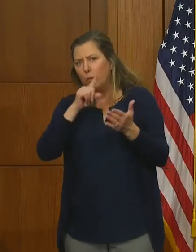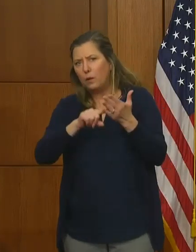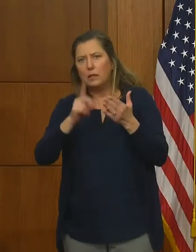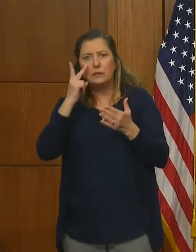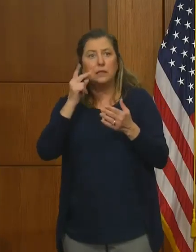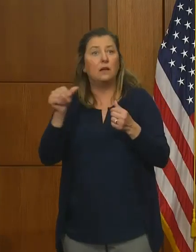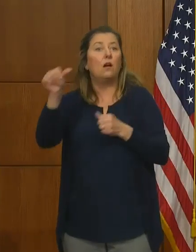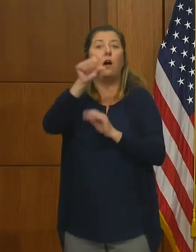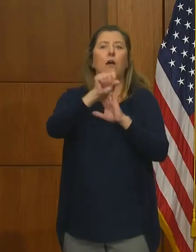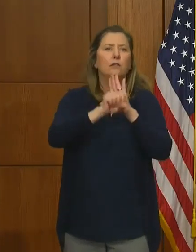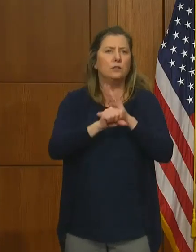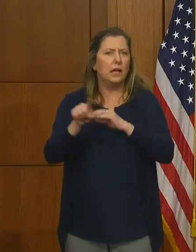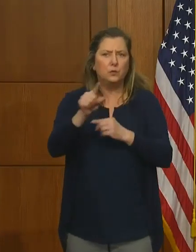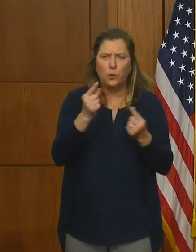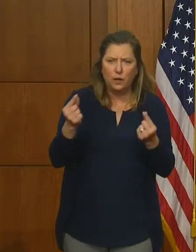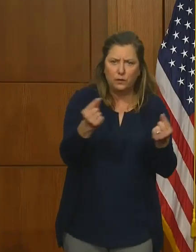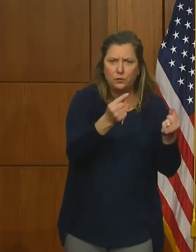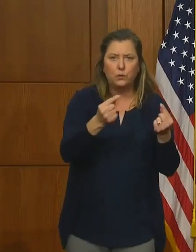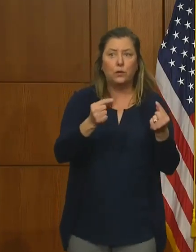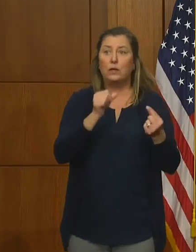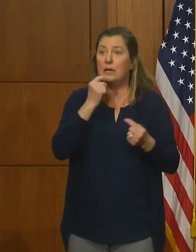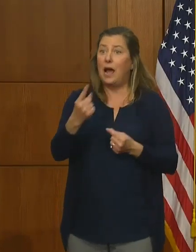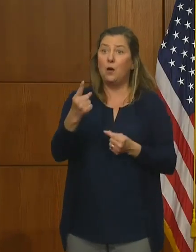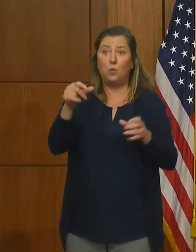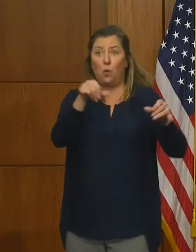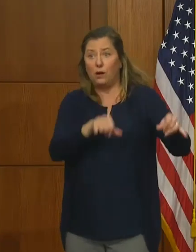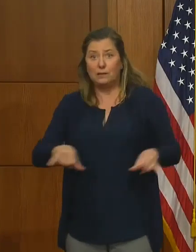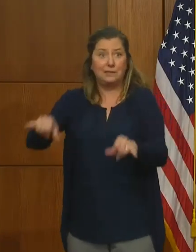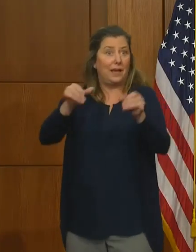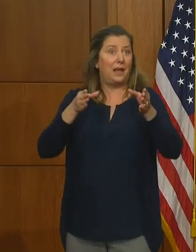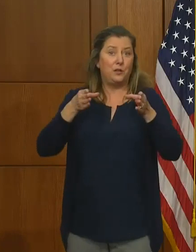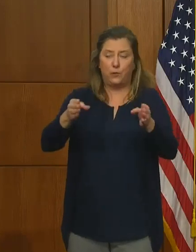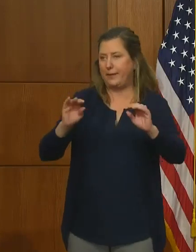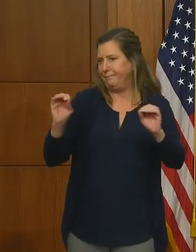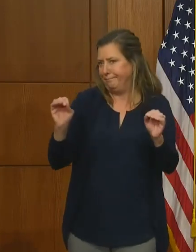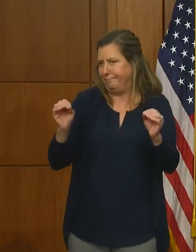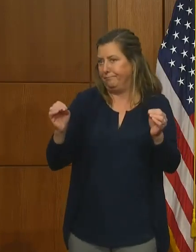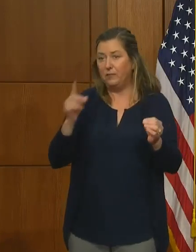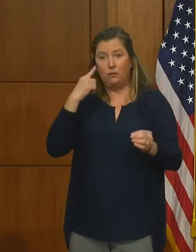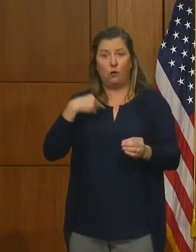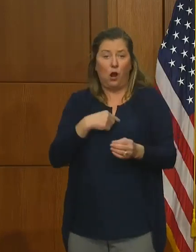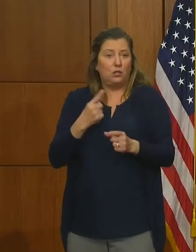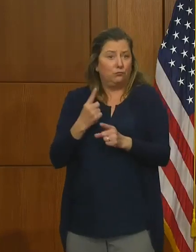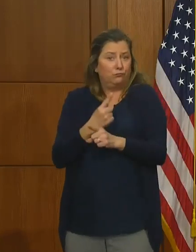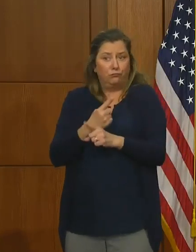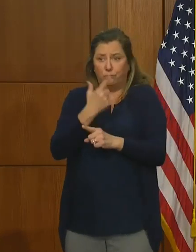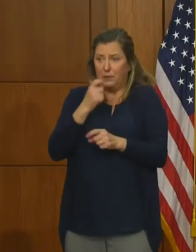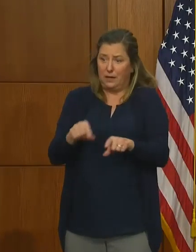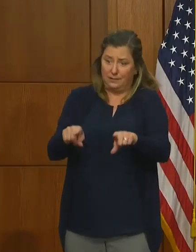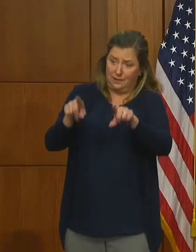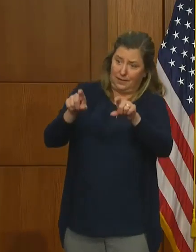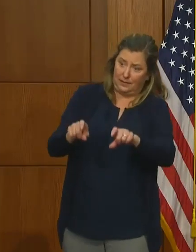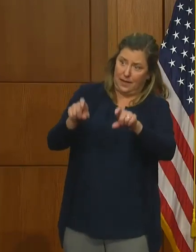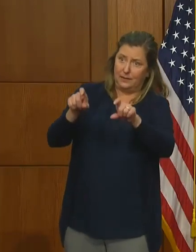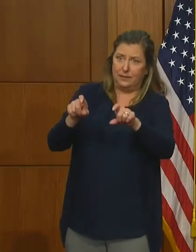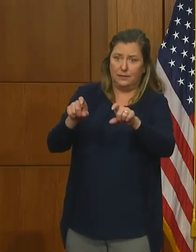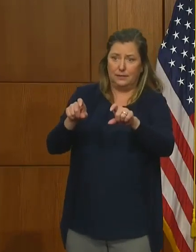WE INTEND TO SEE WHAT OTHER METHODOLOGIES- OTHER STATES ARE ARE DOING THERE'S NOT A